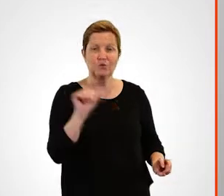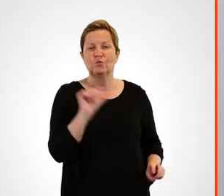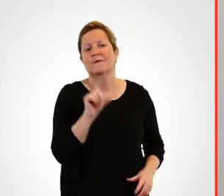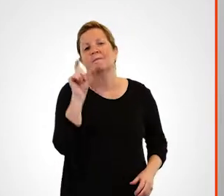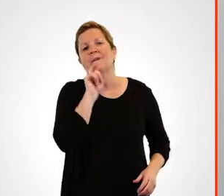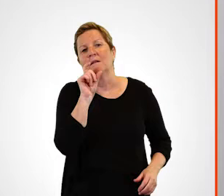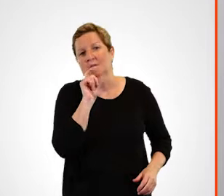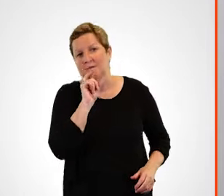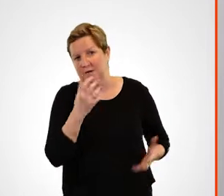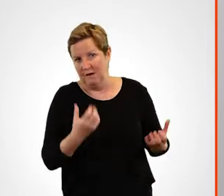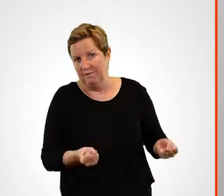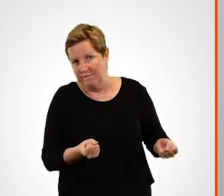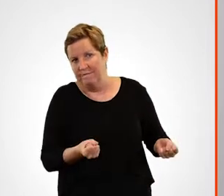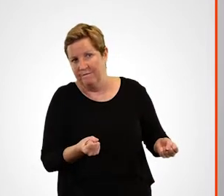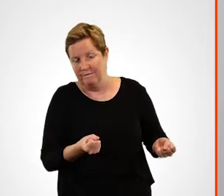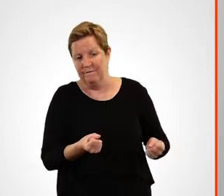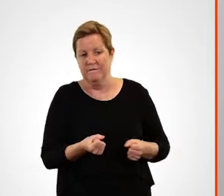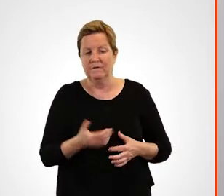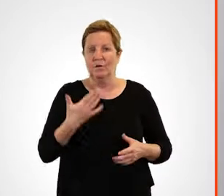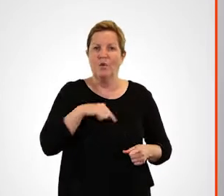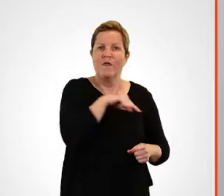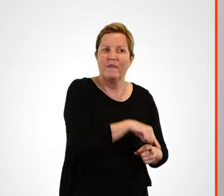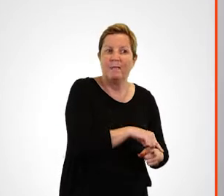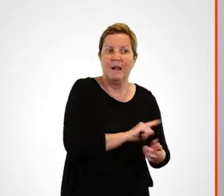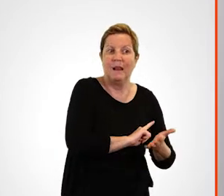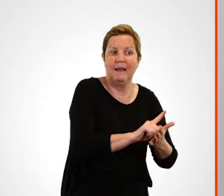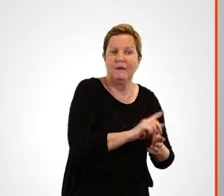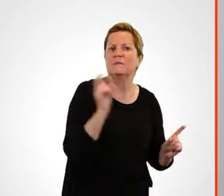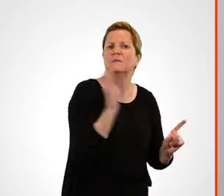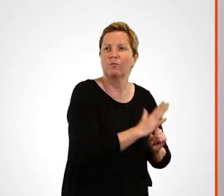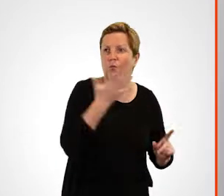and this is supposed to get them where they're going to want to read.